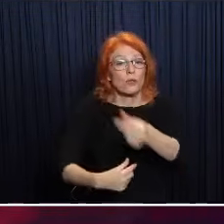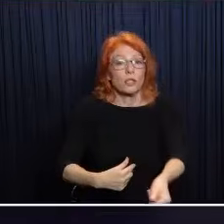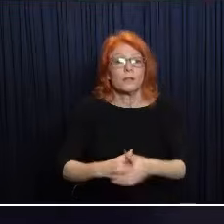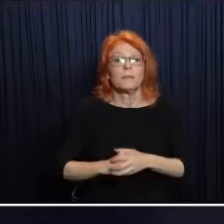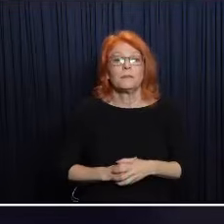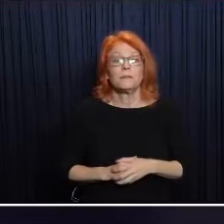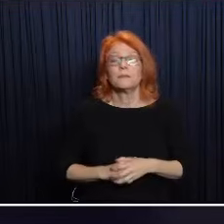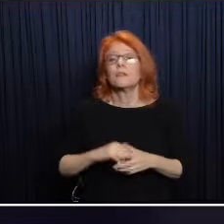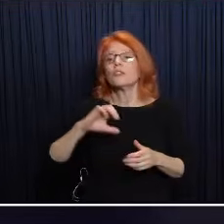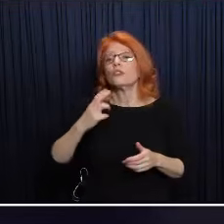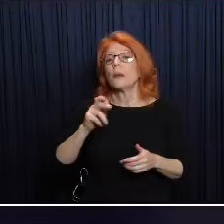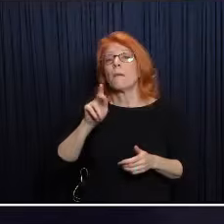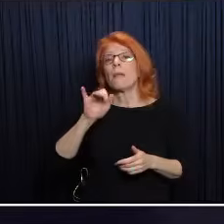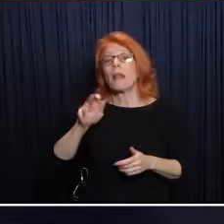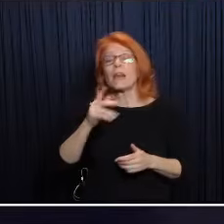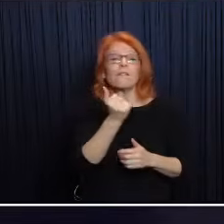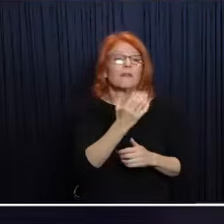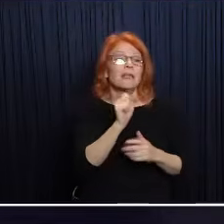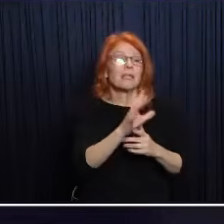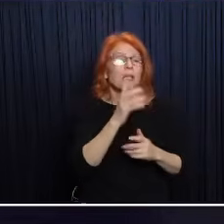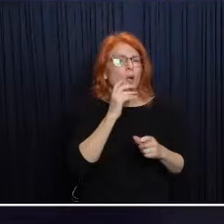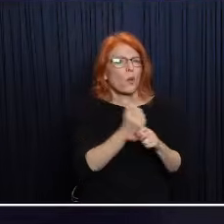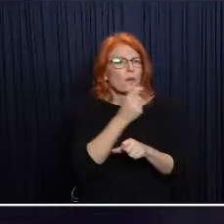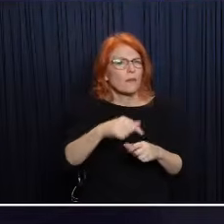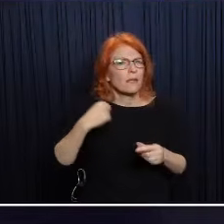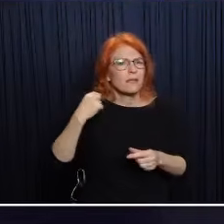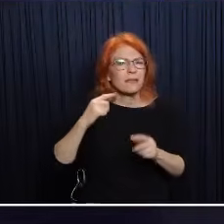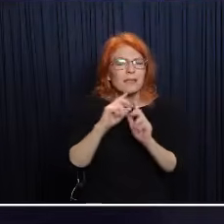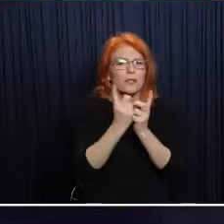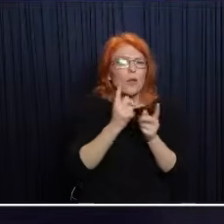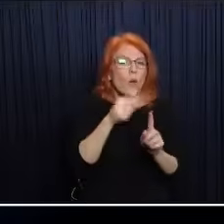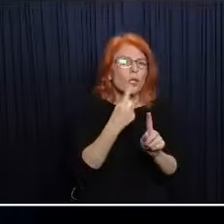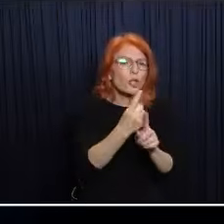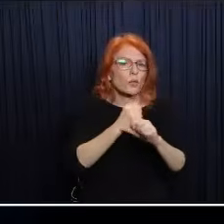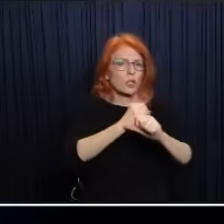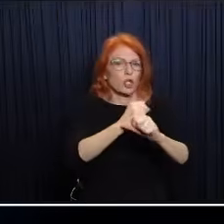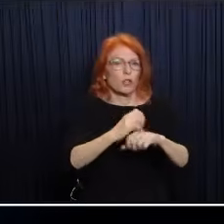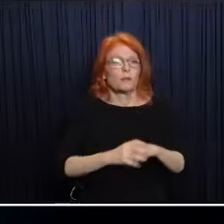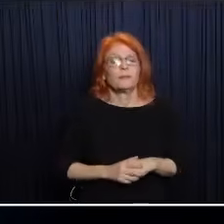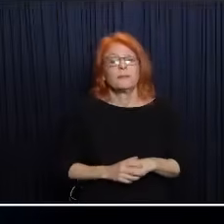TONIGHT. WE ARE FACING A FINANCIAL CRISIS AND NEED TO ADDRESS IT FOR